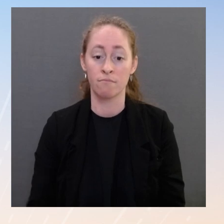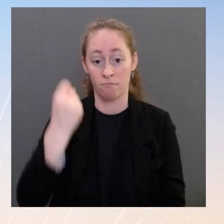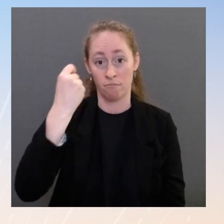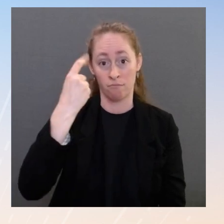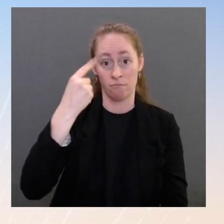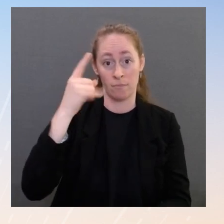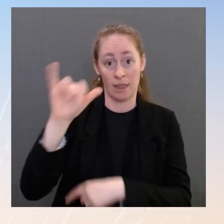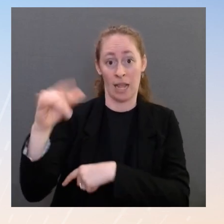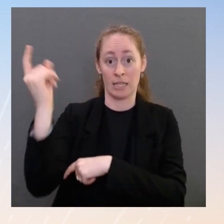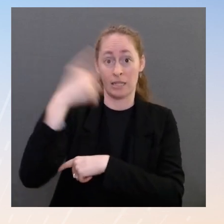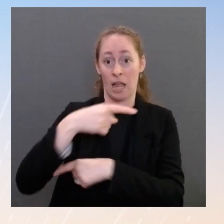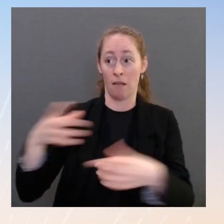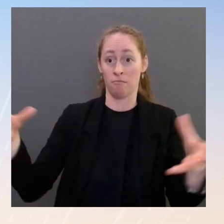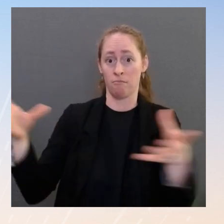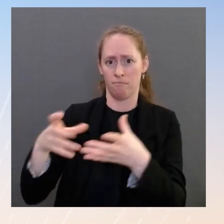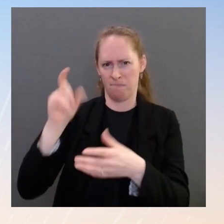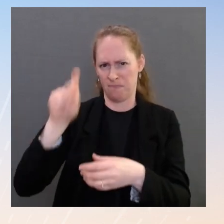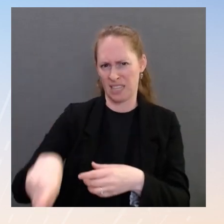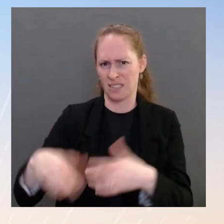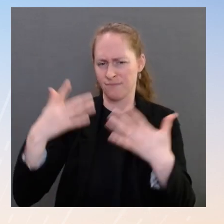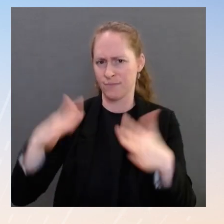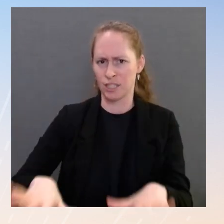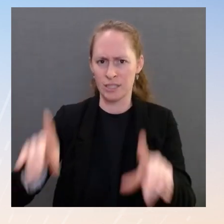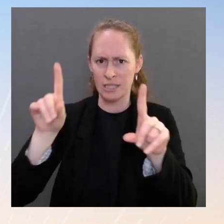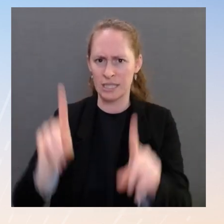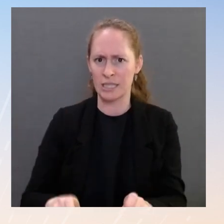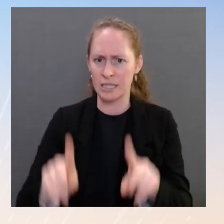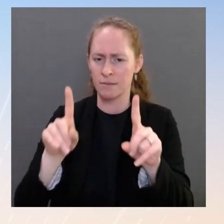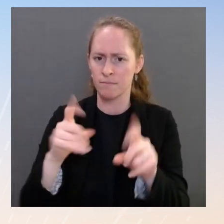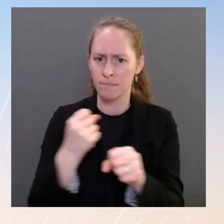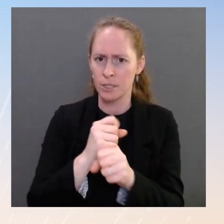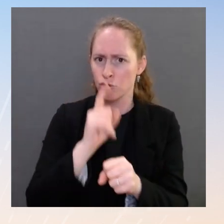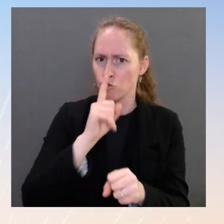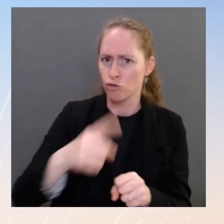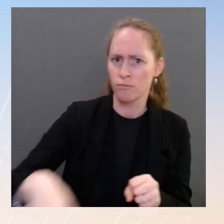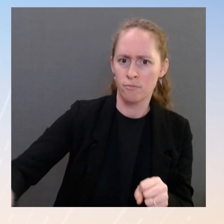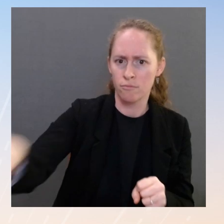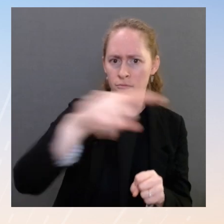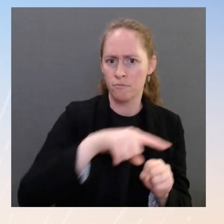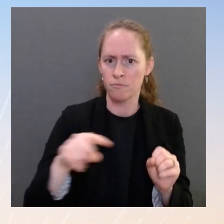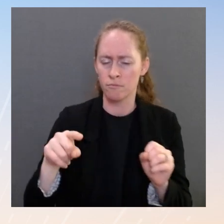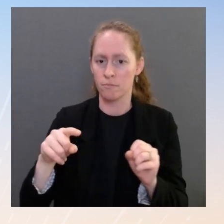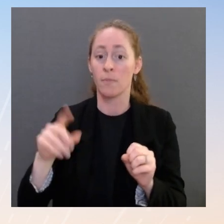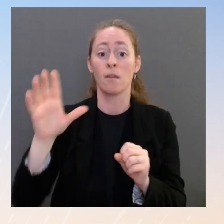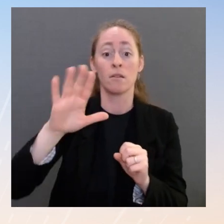The President outlined, as you all know, a 100-page plan in March intended to position us